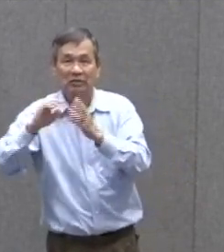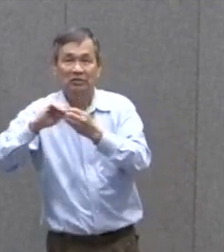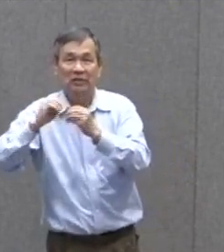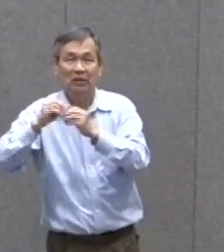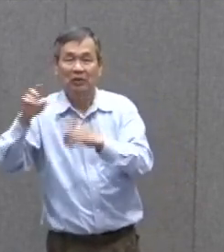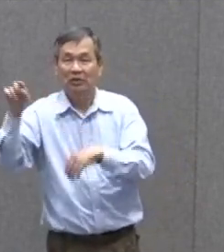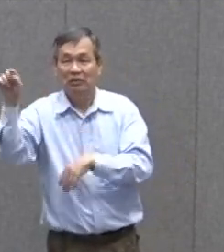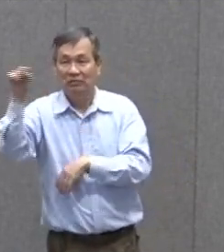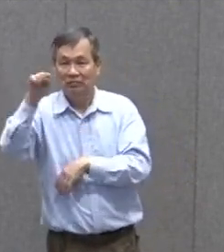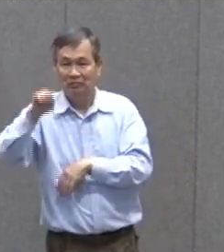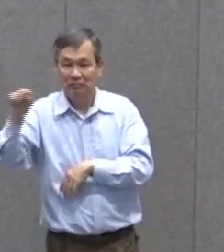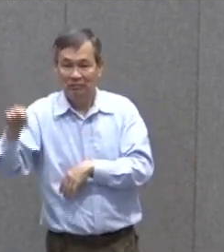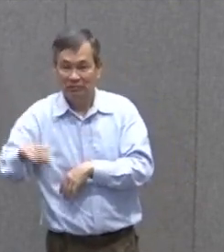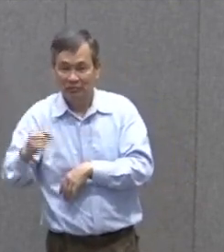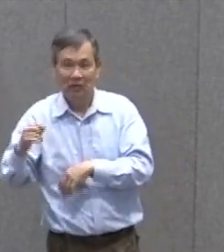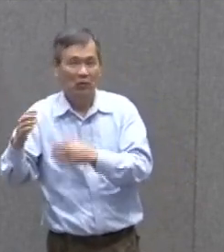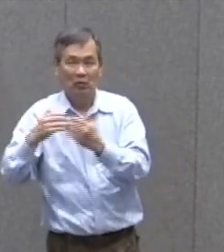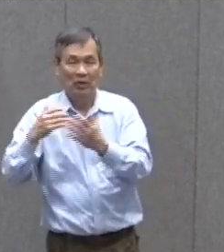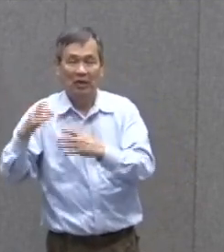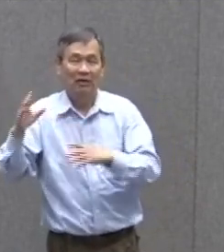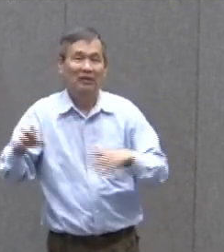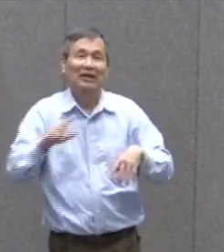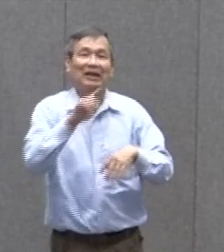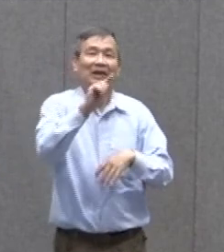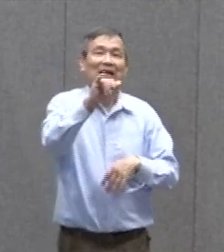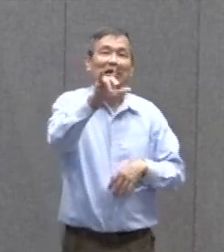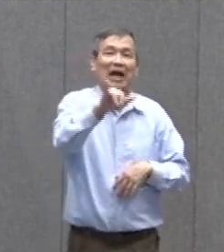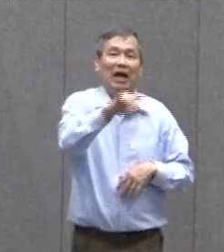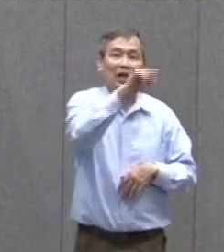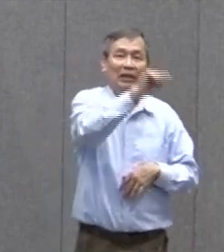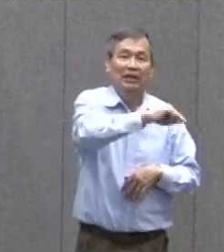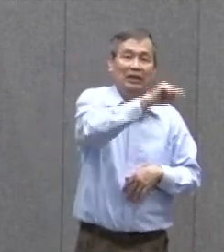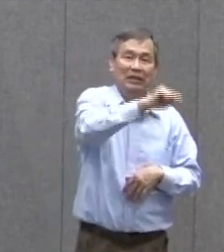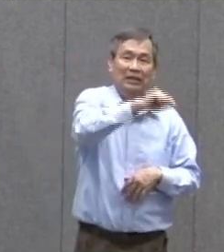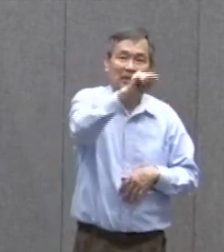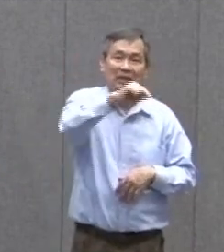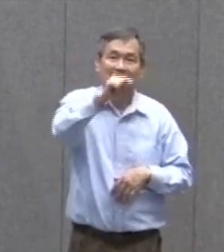so get your pencil ready and let's start with the number three.